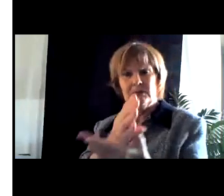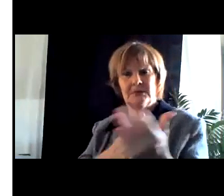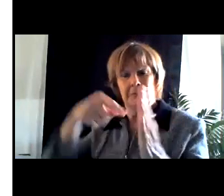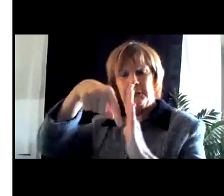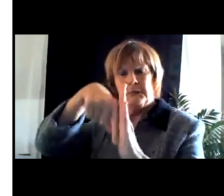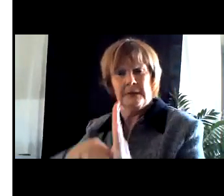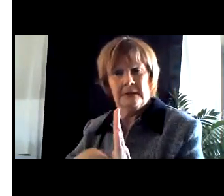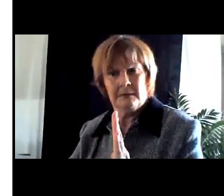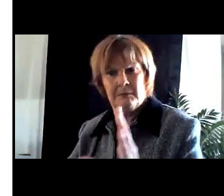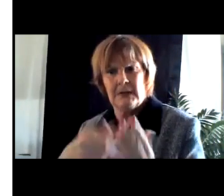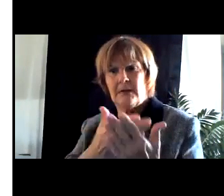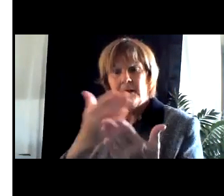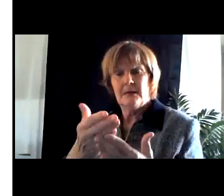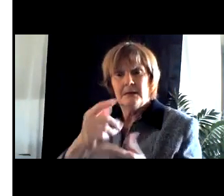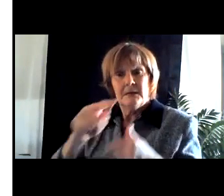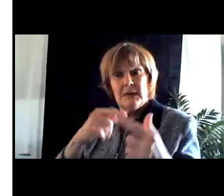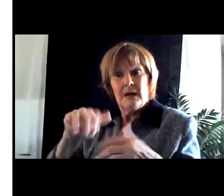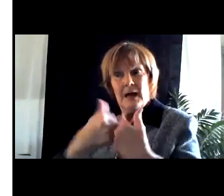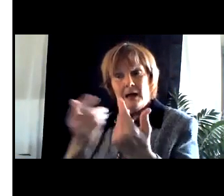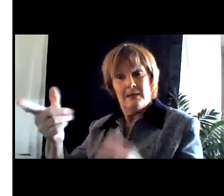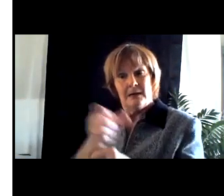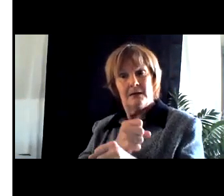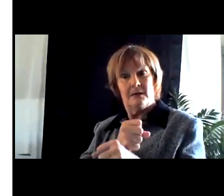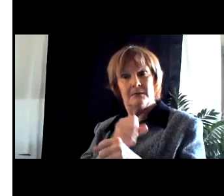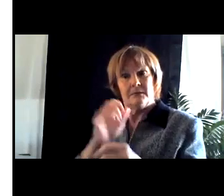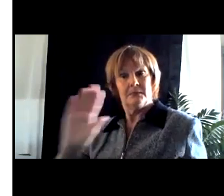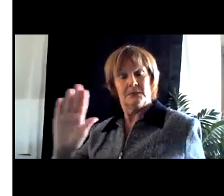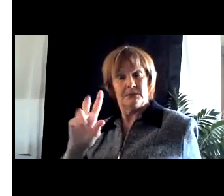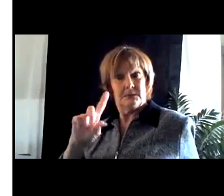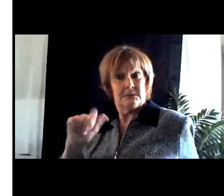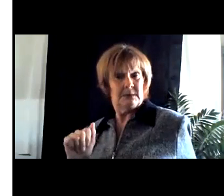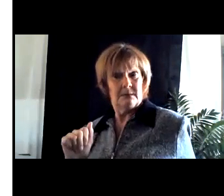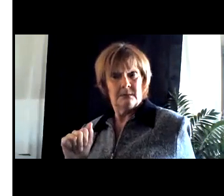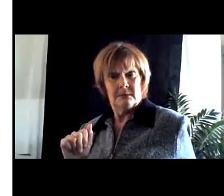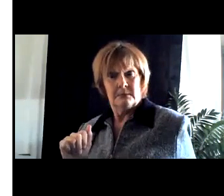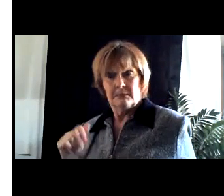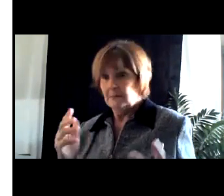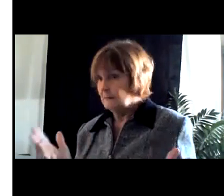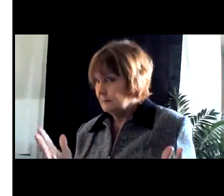and reflections about how they acquired their disability is absolutely unnecessary,